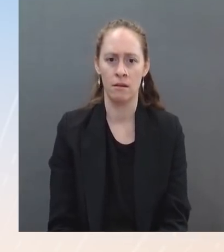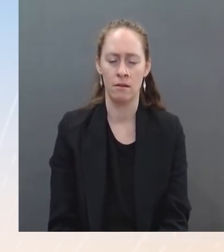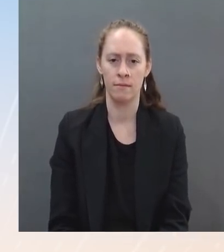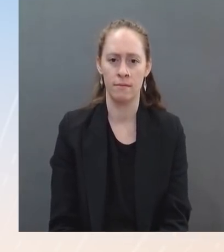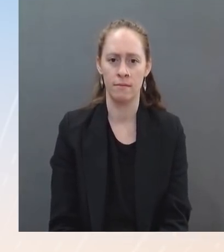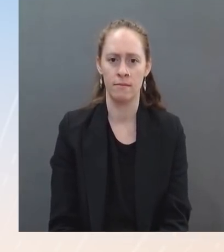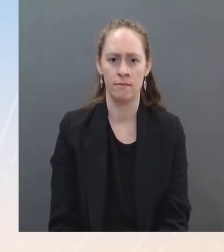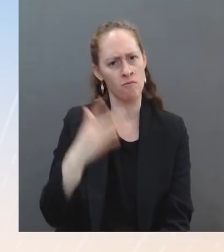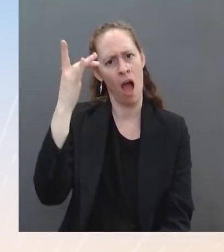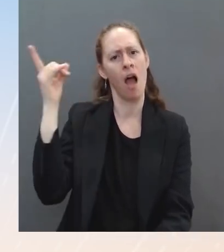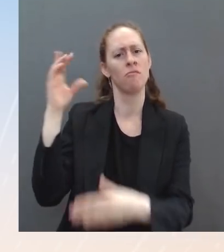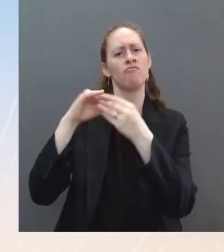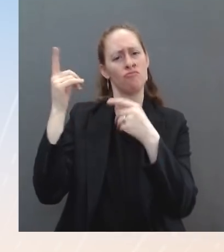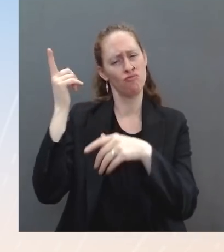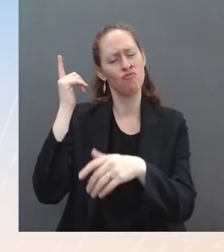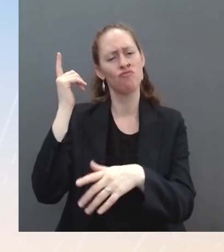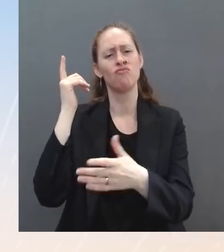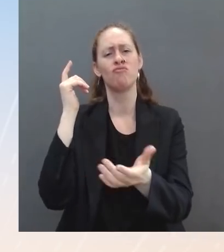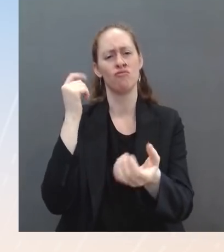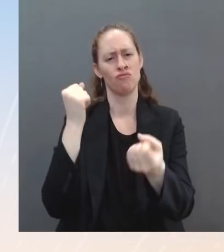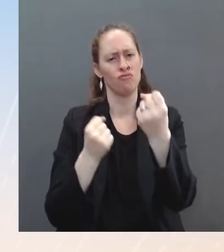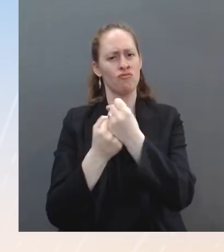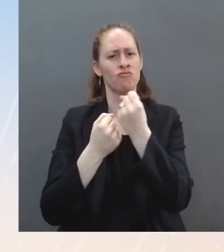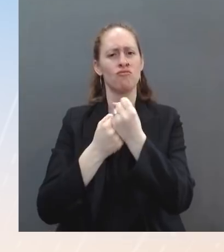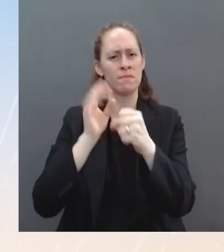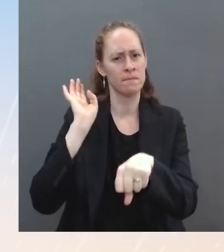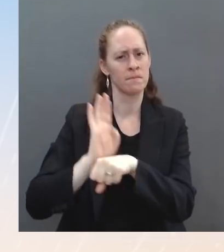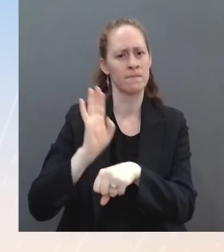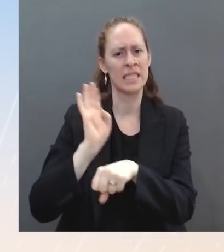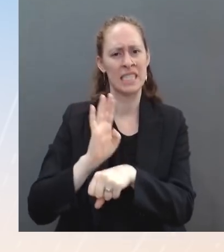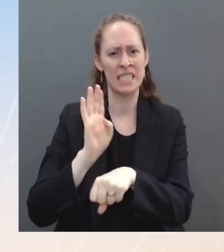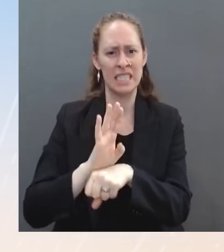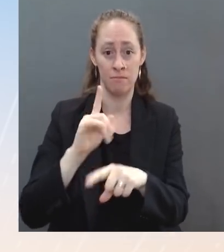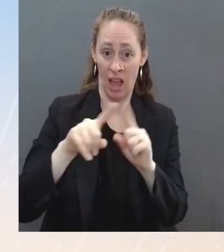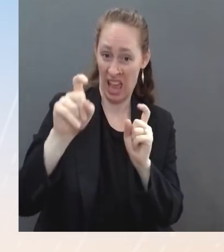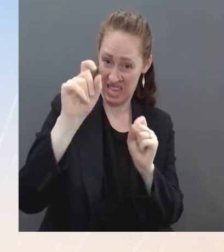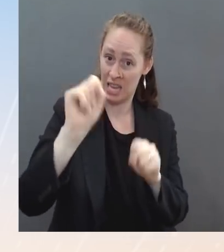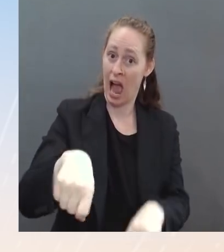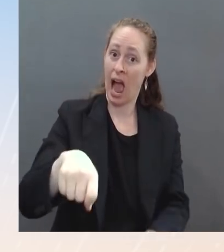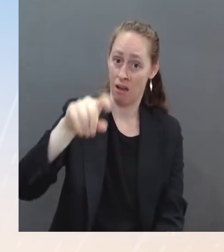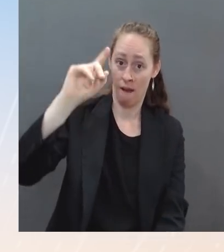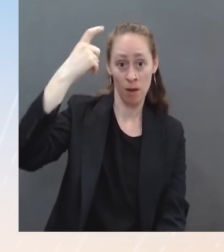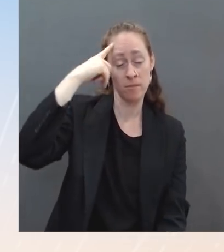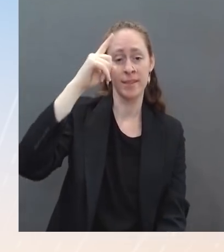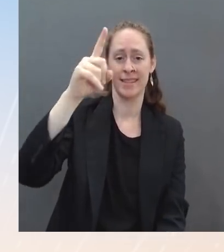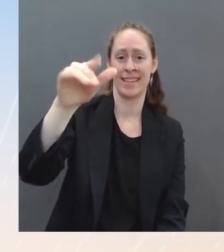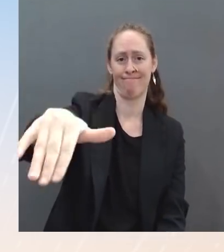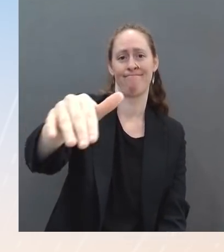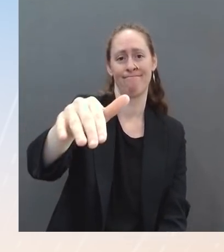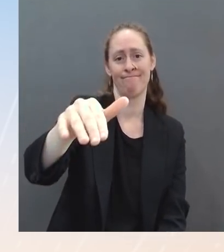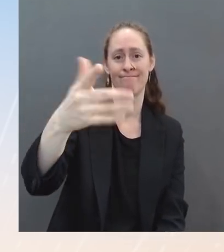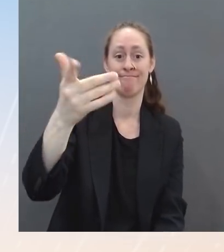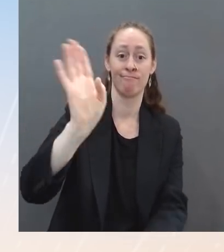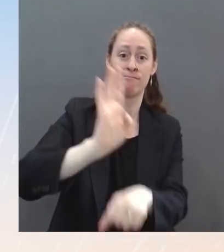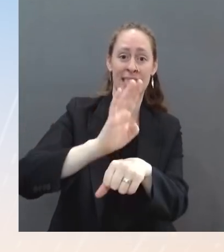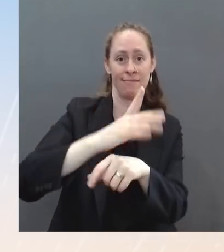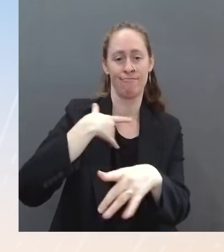what to do with something they've leased, I guess? Mr. Deese: Sure. So, on your first, there are conversations, engagements ongoing, but I don't have any --